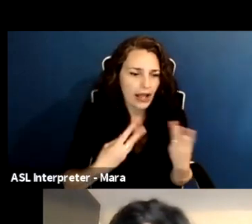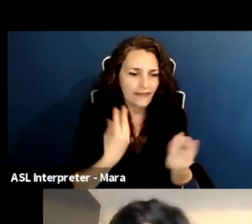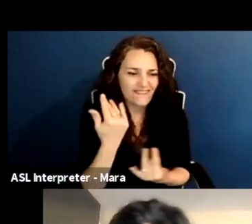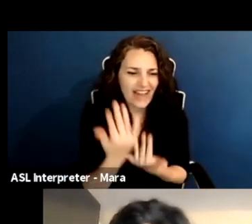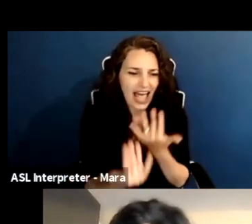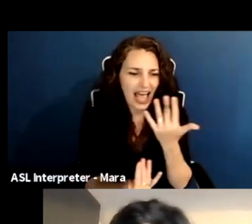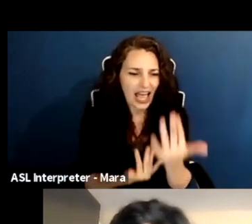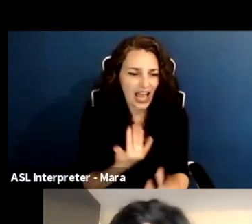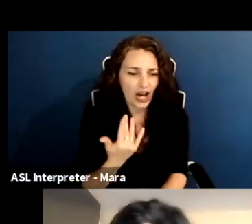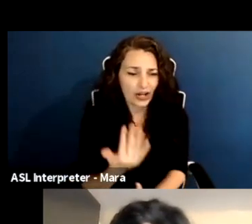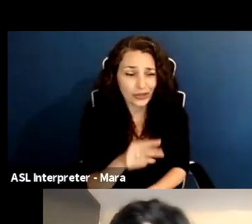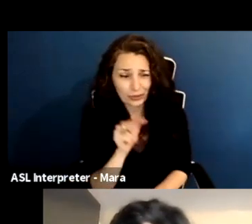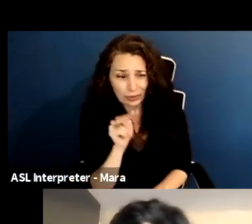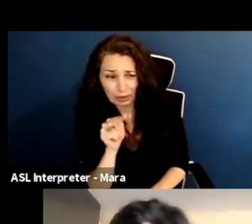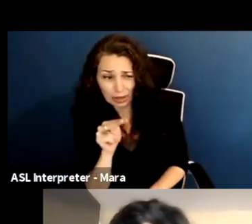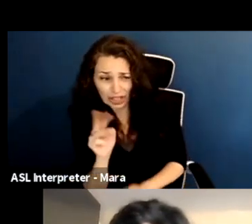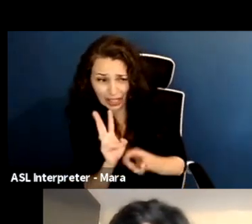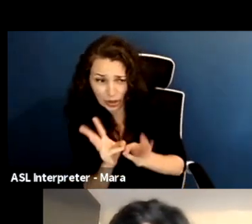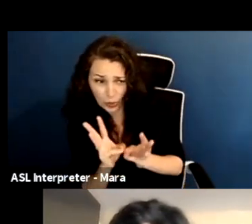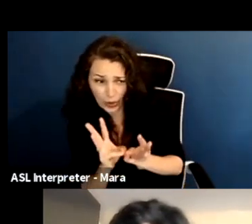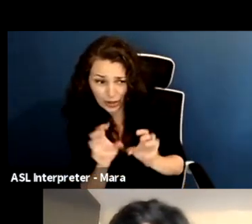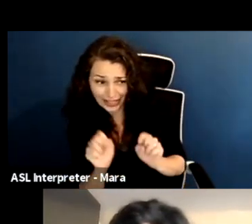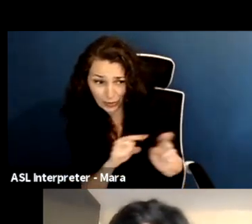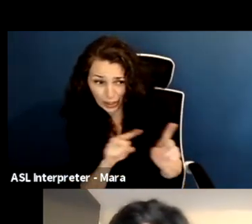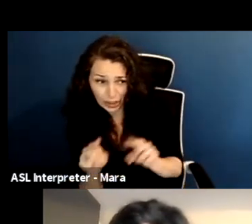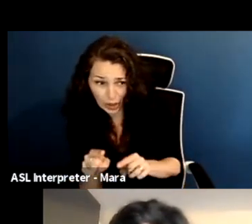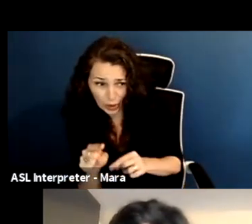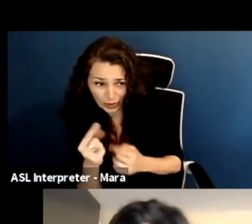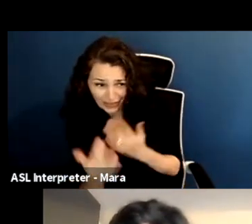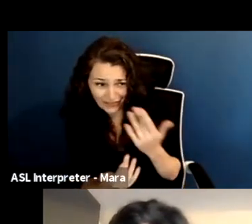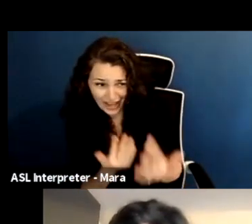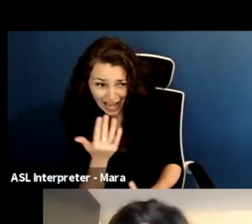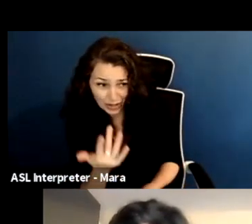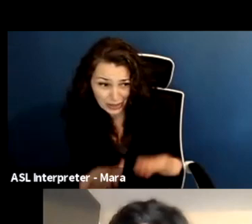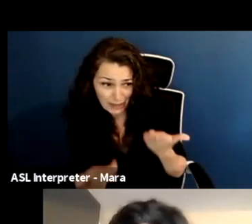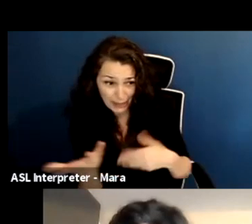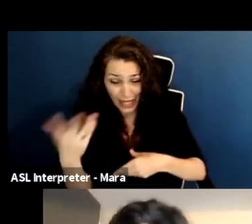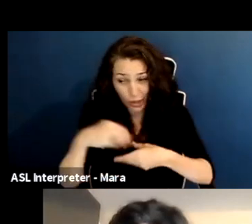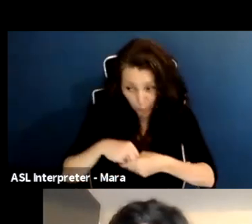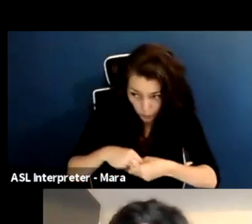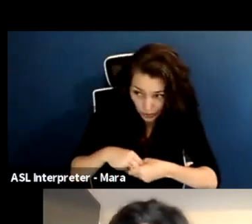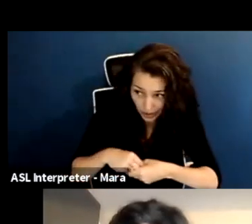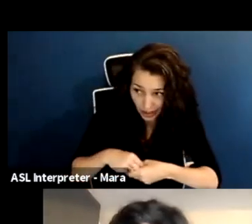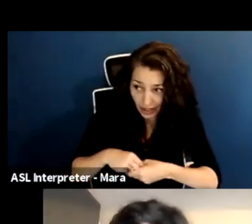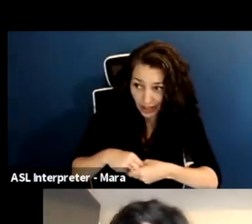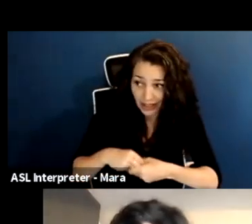can we go even and then should we include the wildfires in the story about the story,